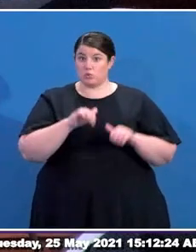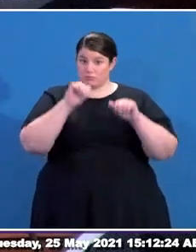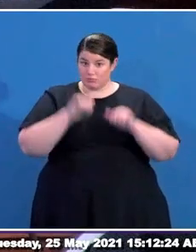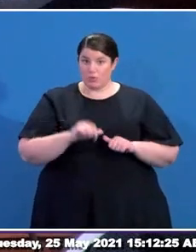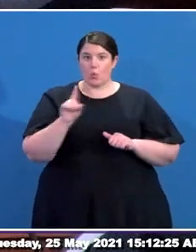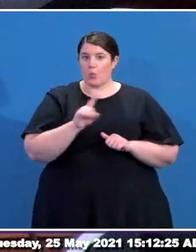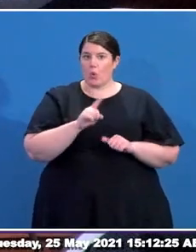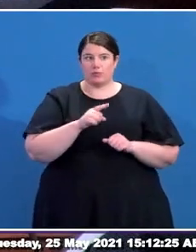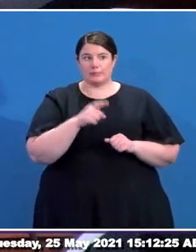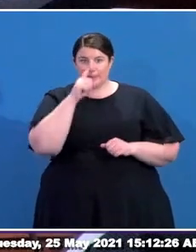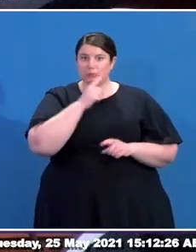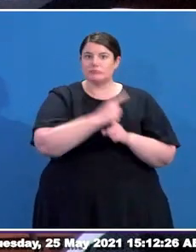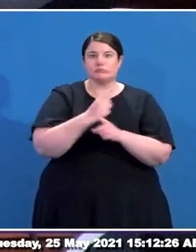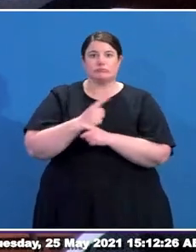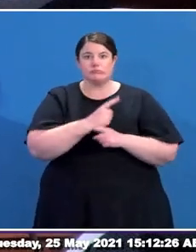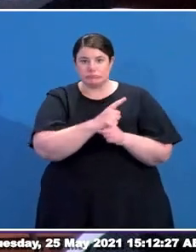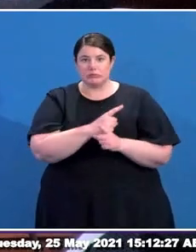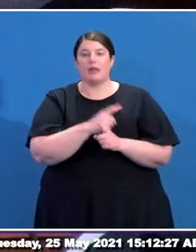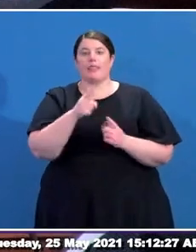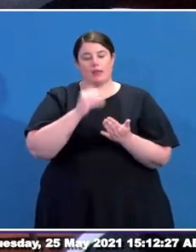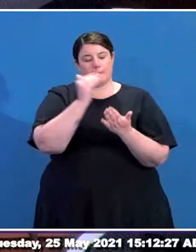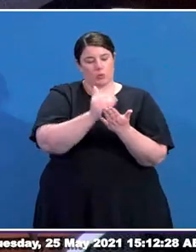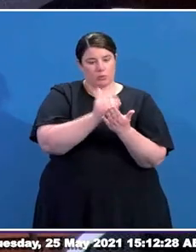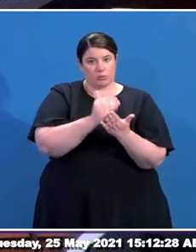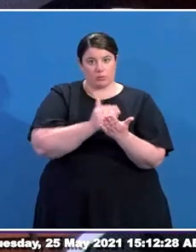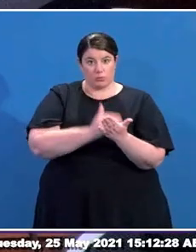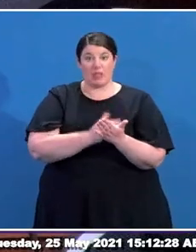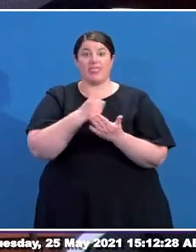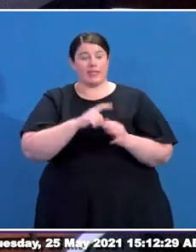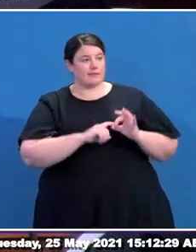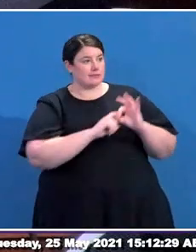This report put those allegations to SP1. That's right.